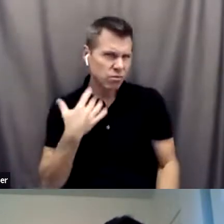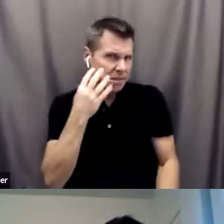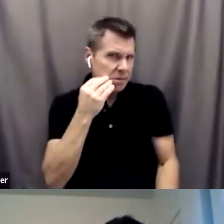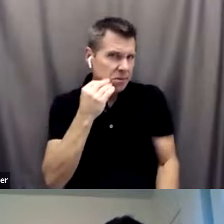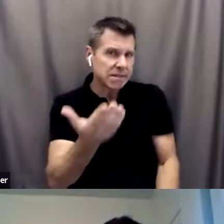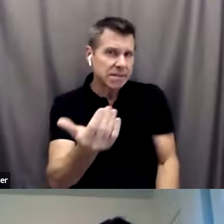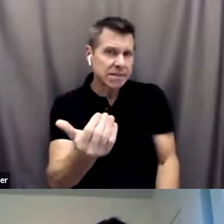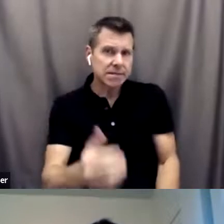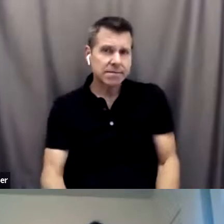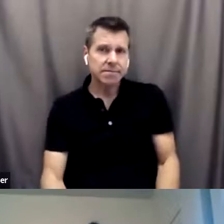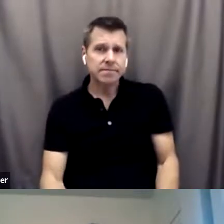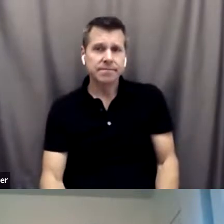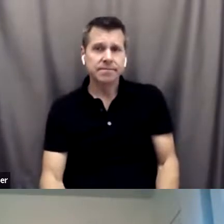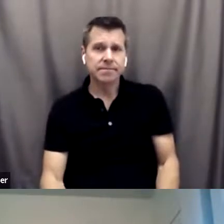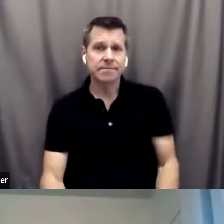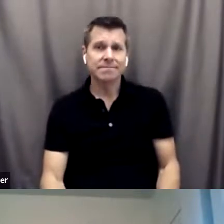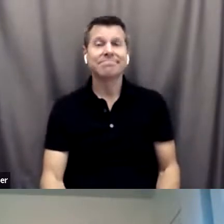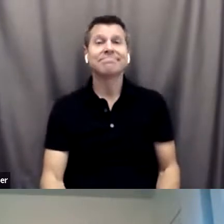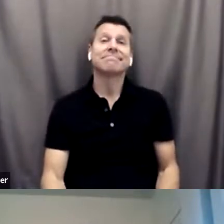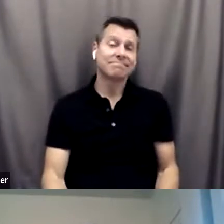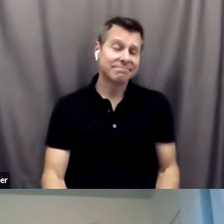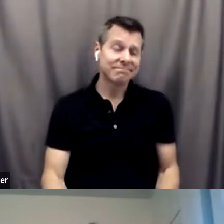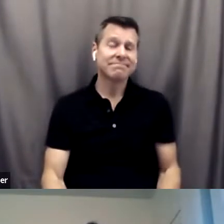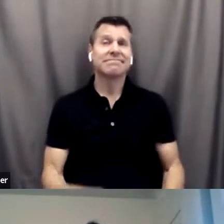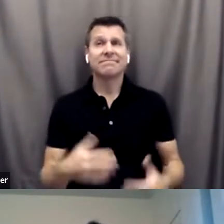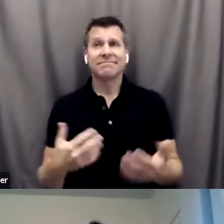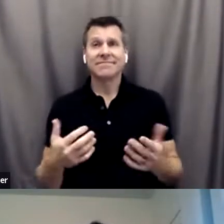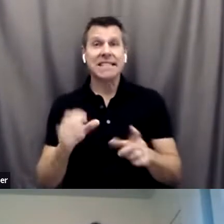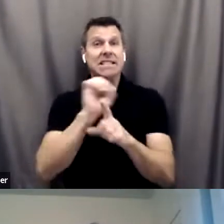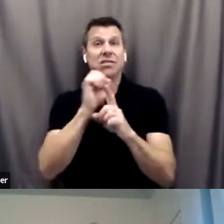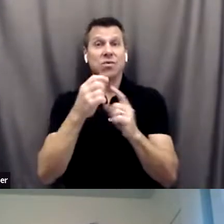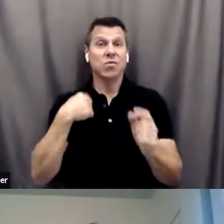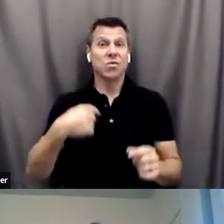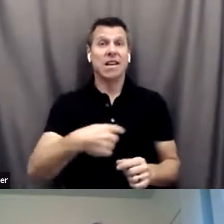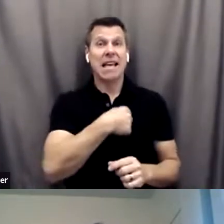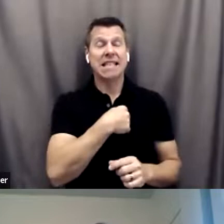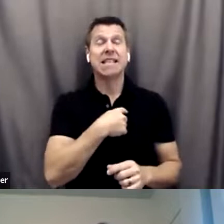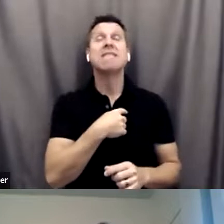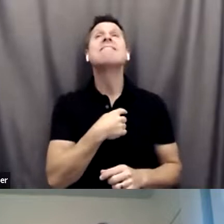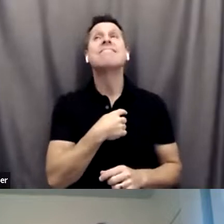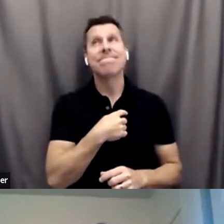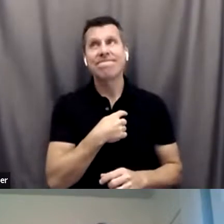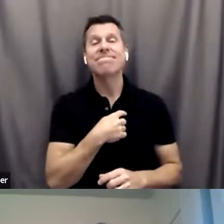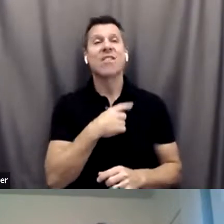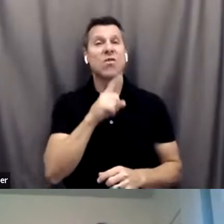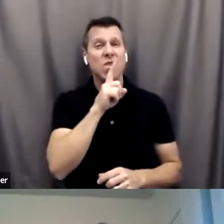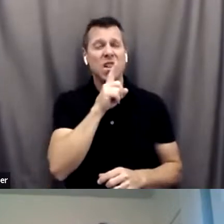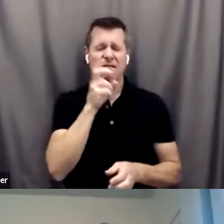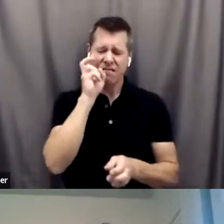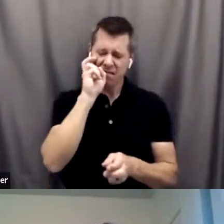Okay, Ben? Yeah, so well, that decision with us he was really, really was really critical, really hard. Every time that he had changed